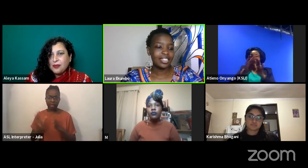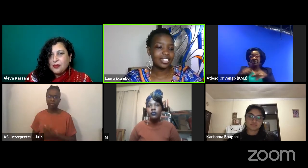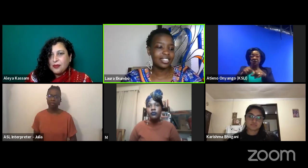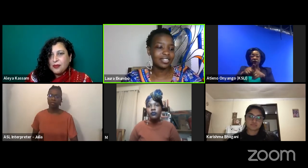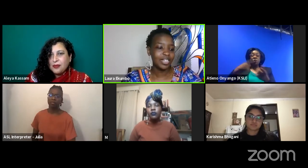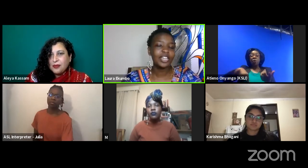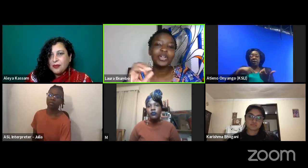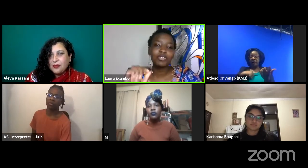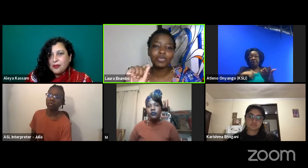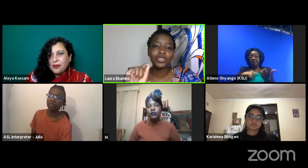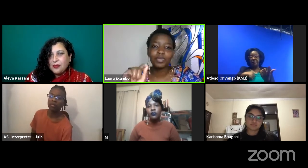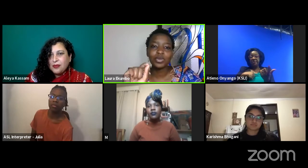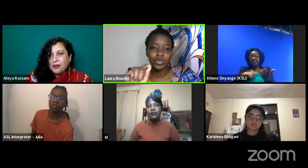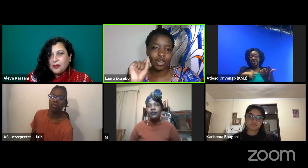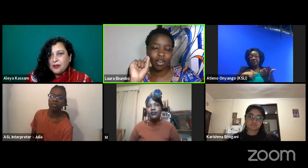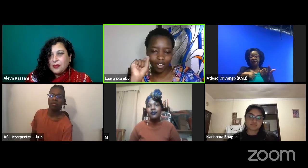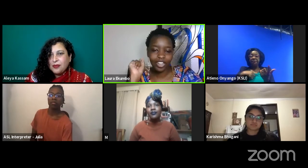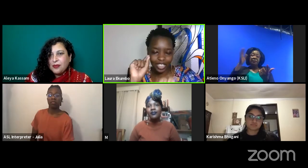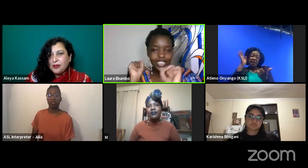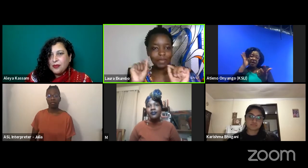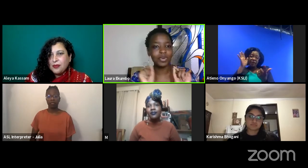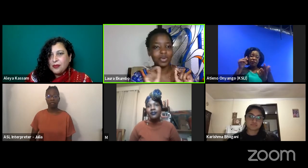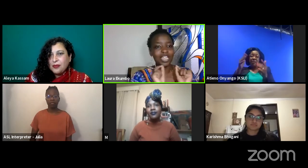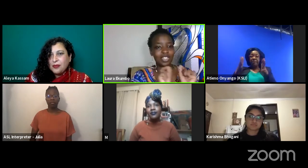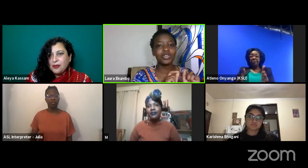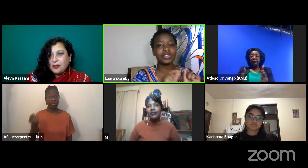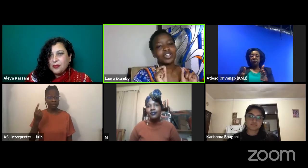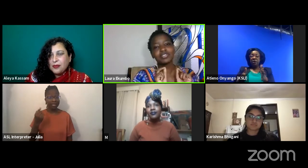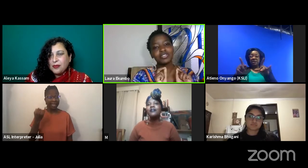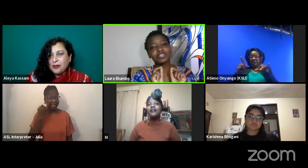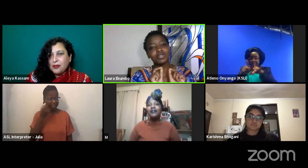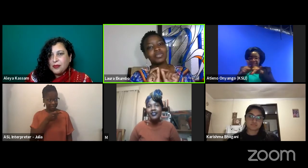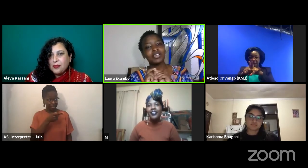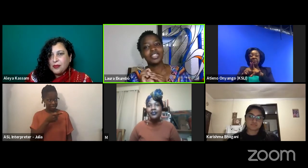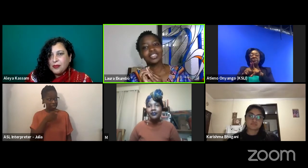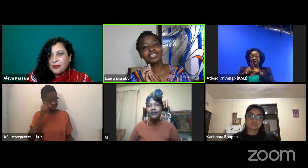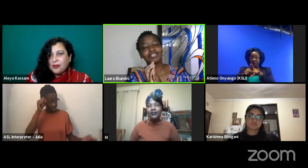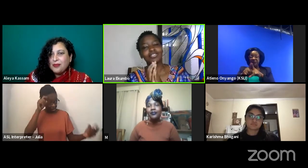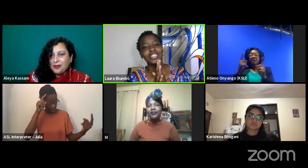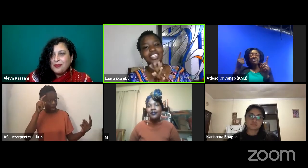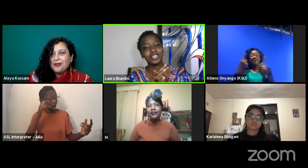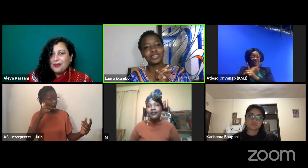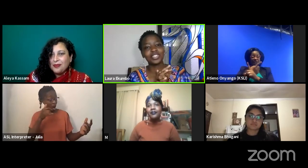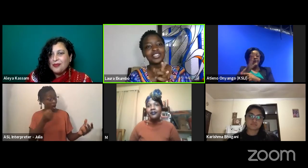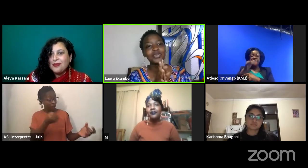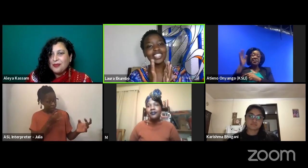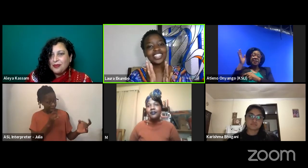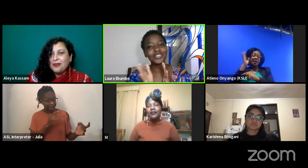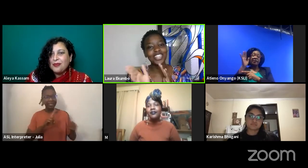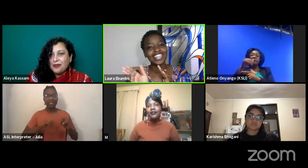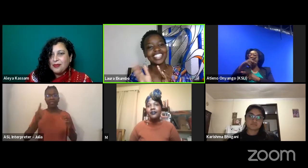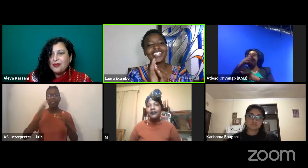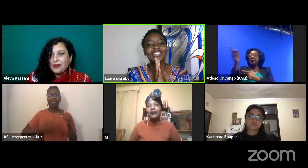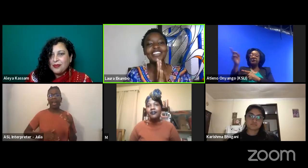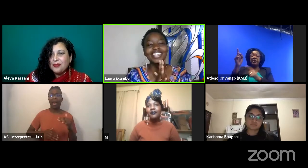And hearing from somebody who's in the same boat, as you is very different from hearing from a teacher, who's like, do this and do that.